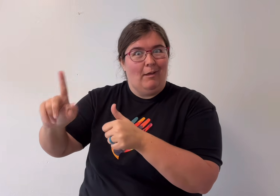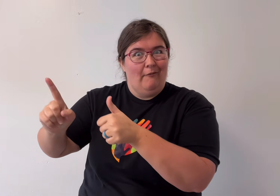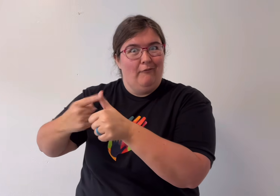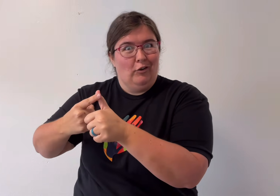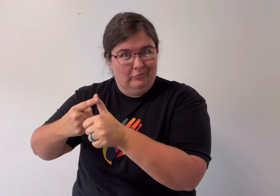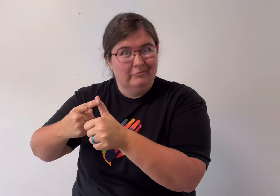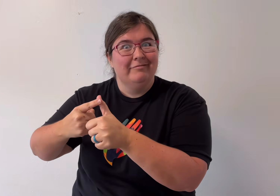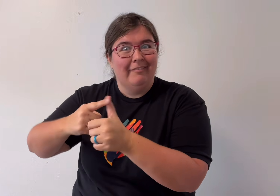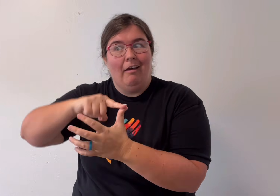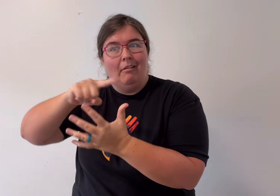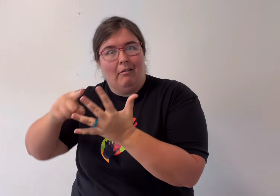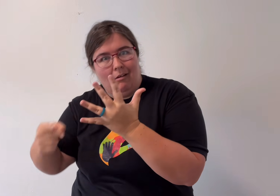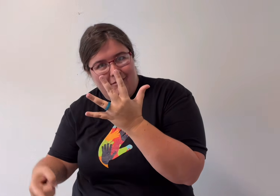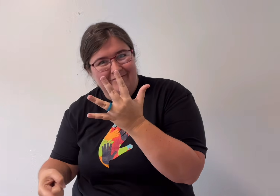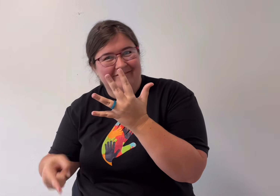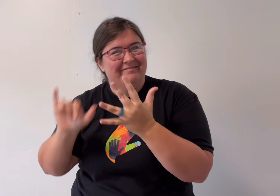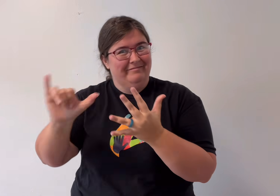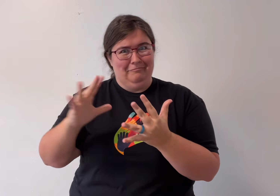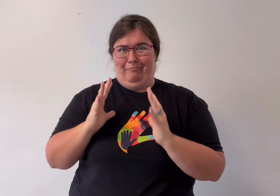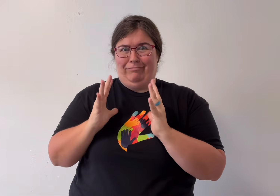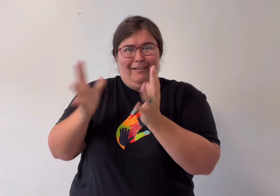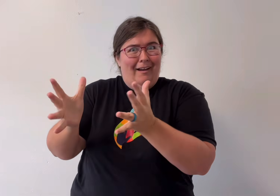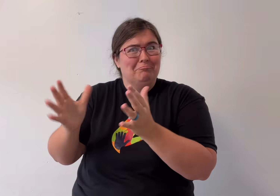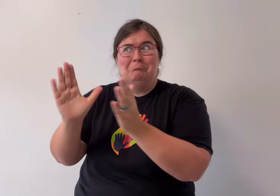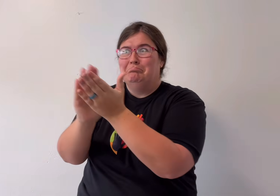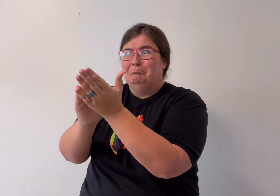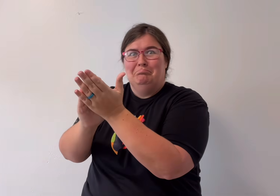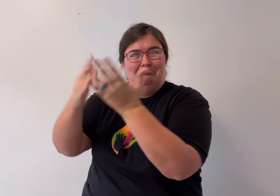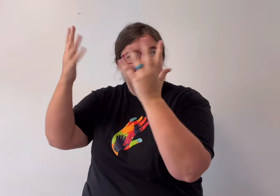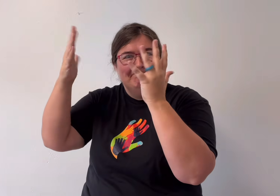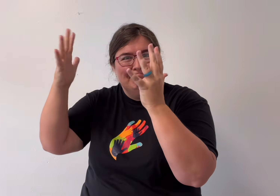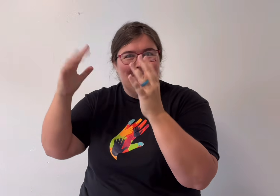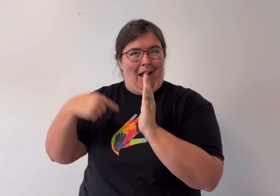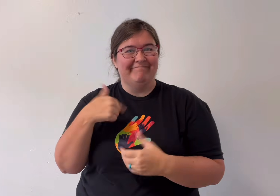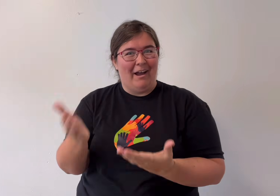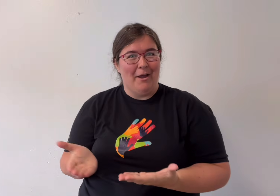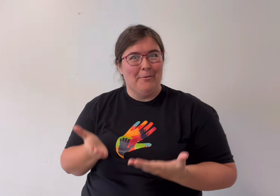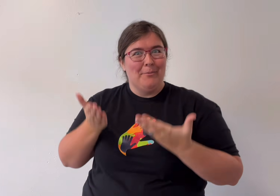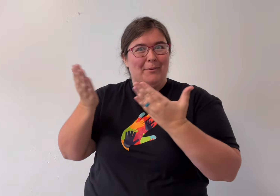fingerspelling first and then learn other elements after that. That's totally fine and I'm cheering them on.